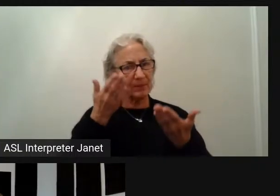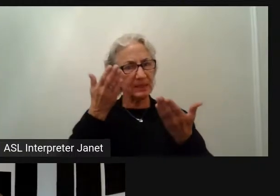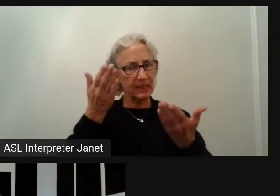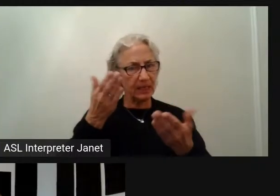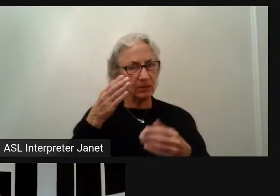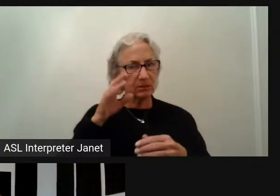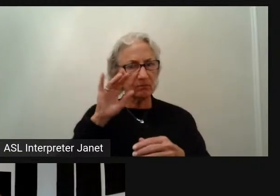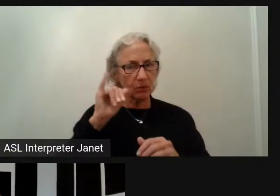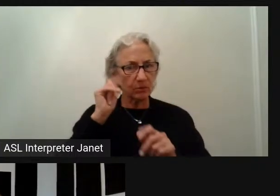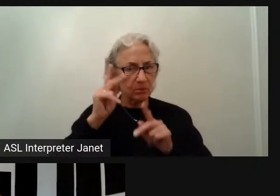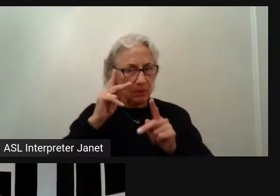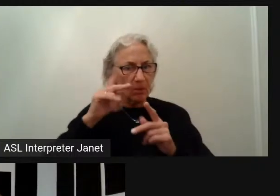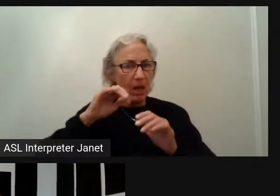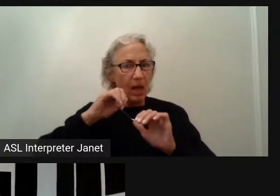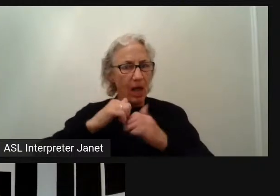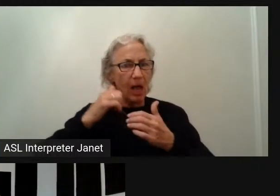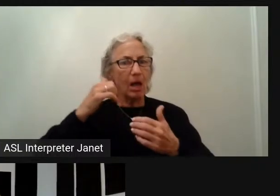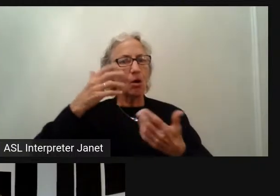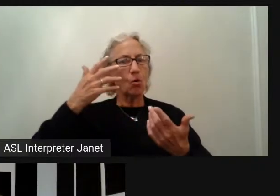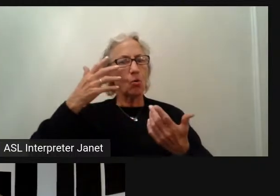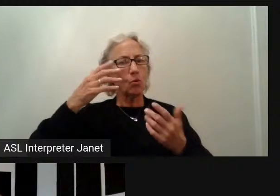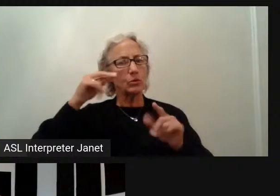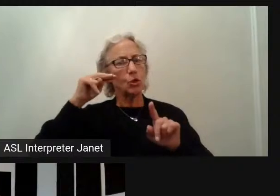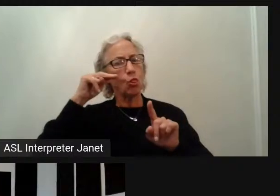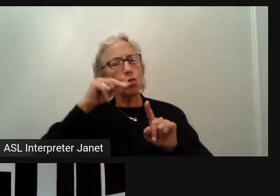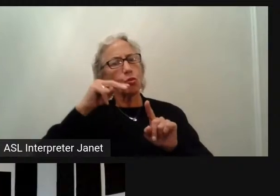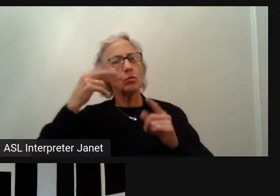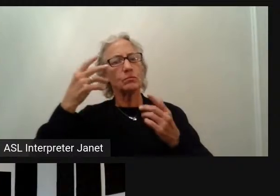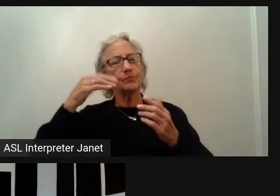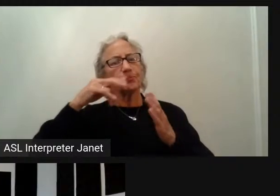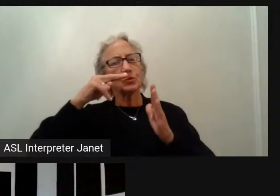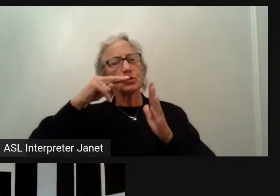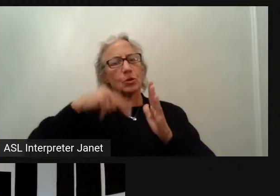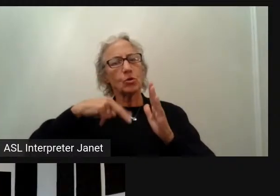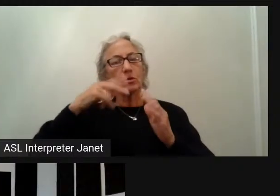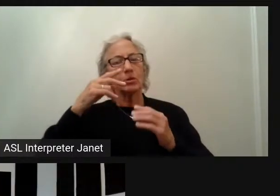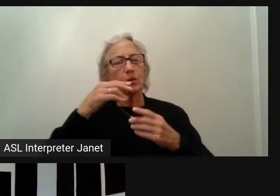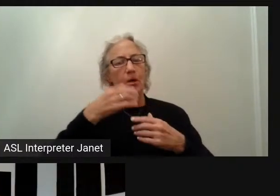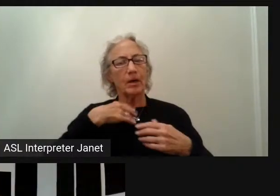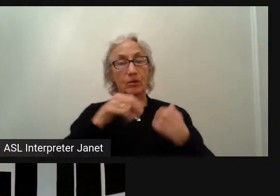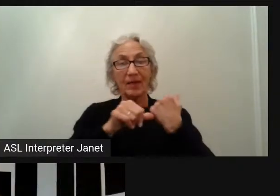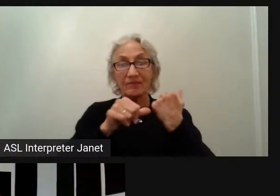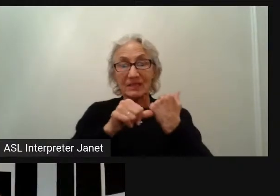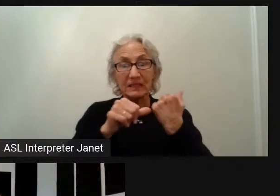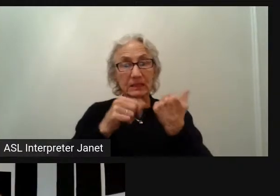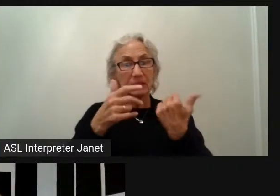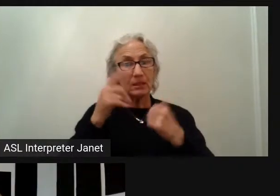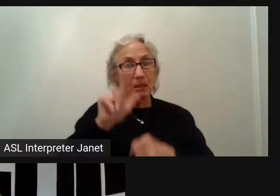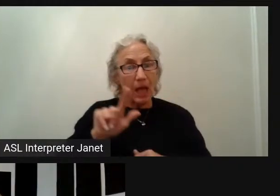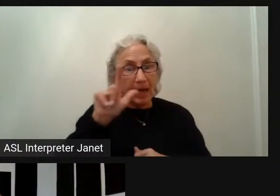a Plugin code or a theme code, it can be daunting on where to start. Do you have recommendations for the first places to look at for this?